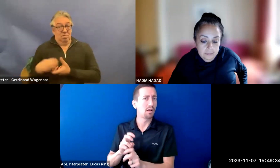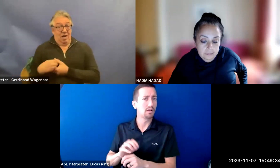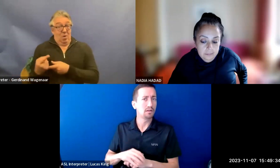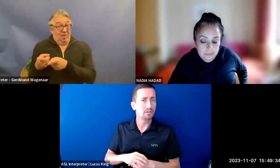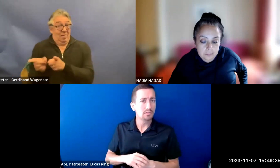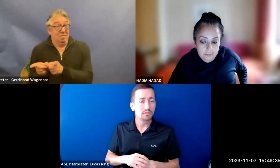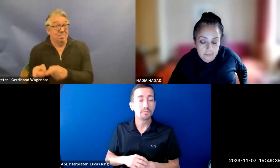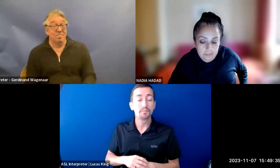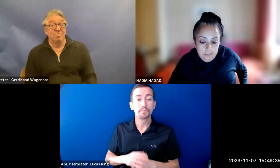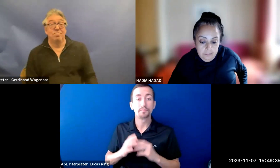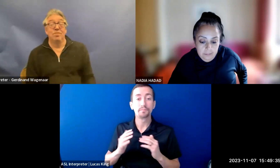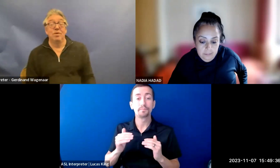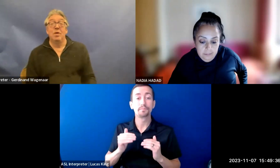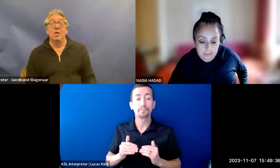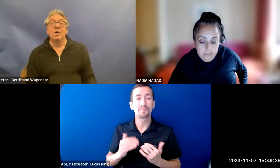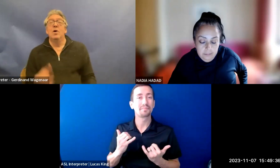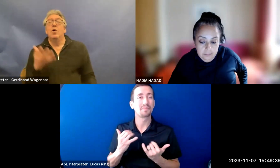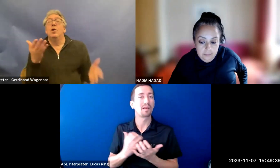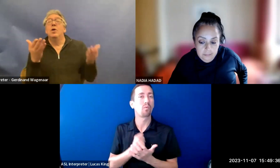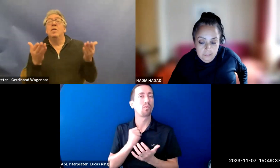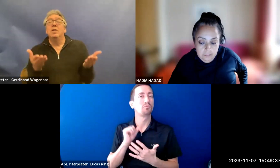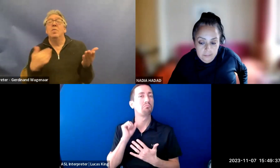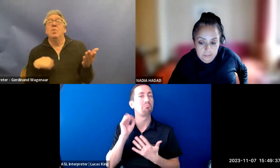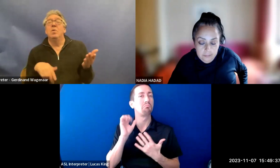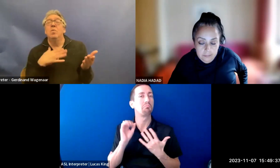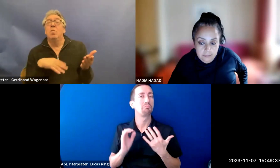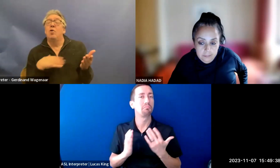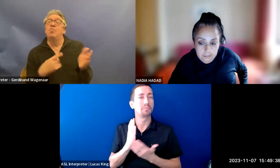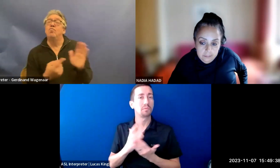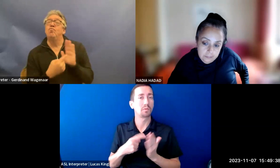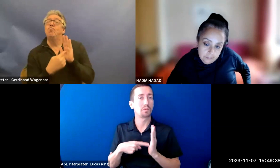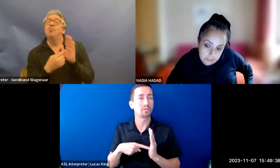I would like to give some examples of how we are mainstreaming.